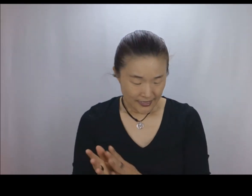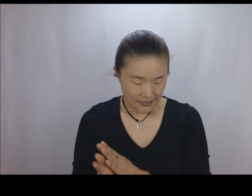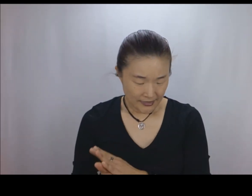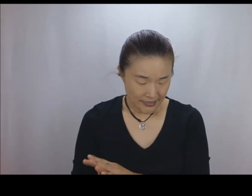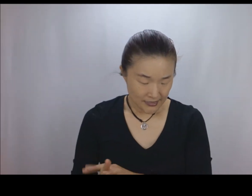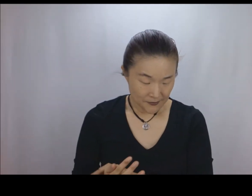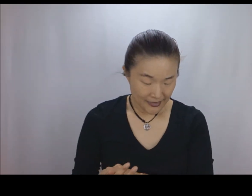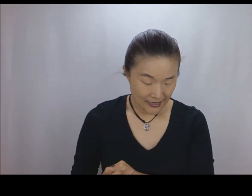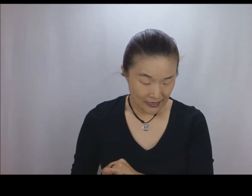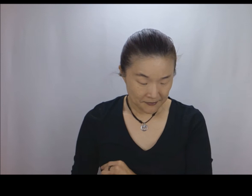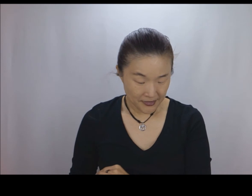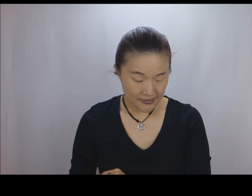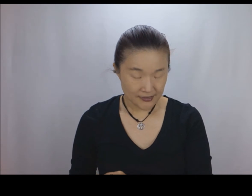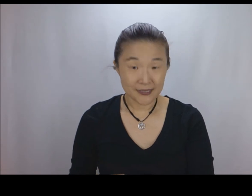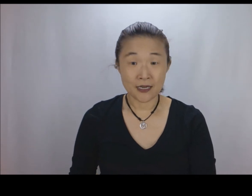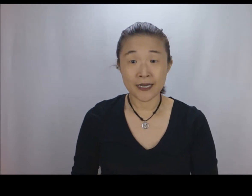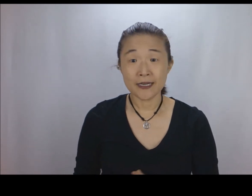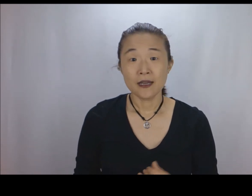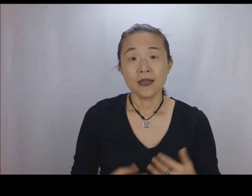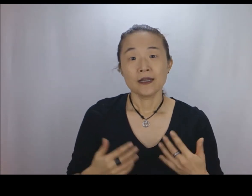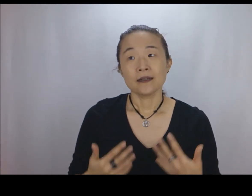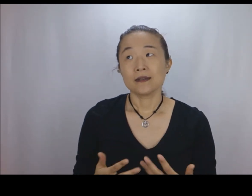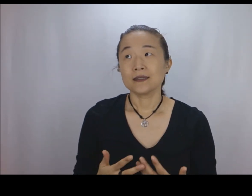And then next we have is a sign.